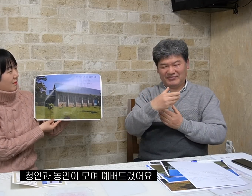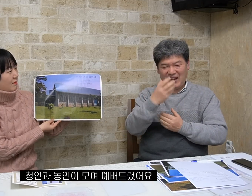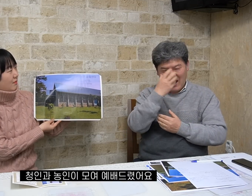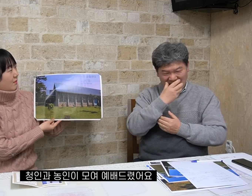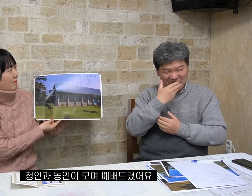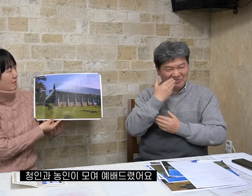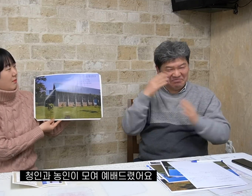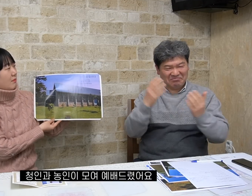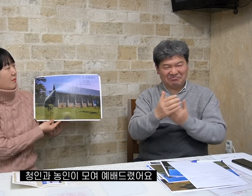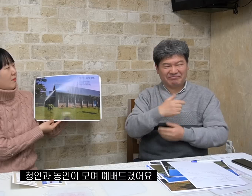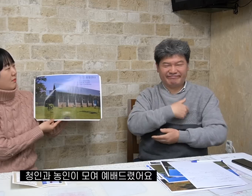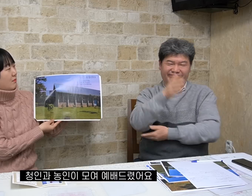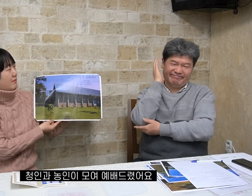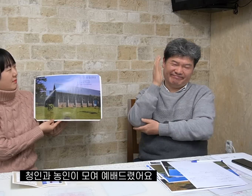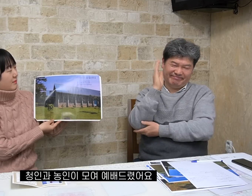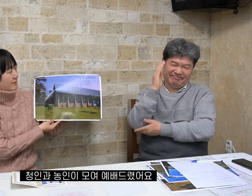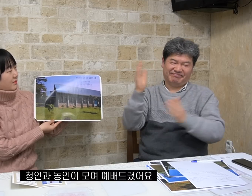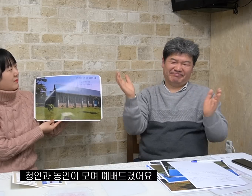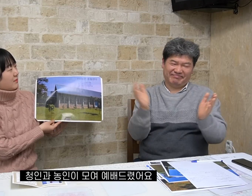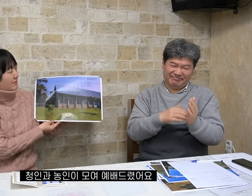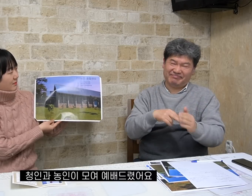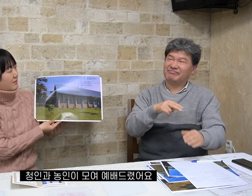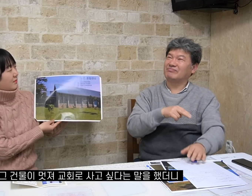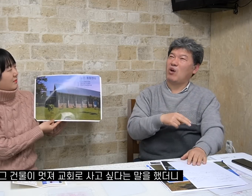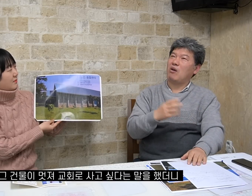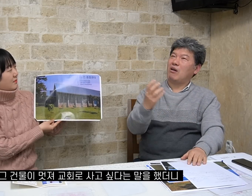the hearing and the deaf gathered at the church to worship.